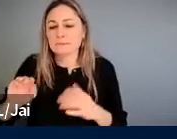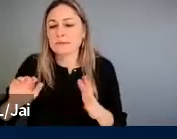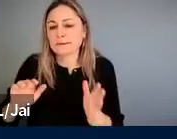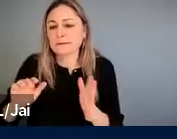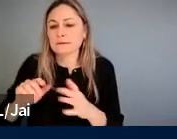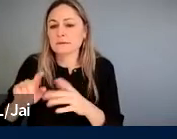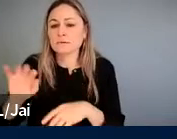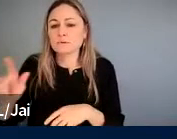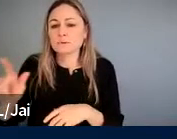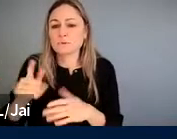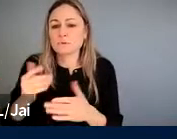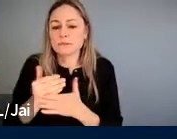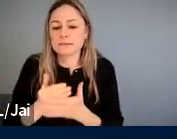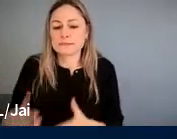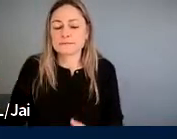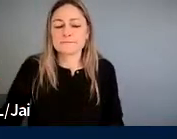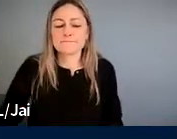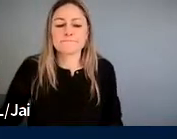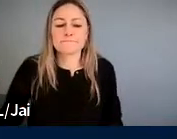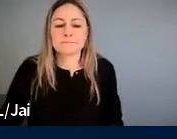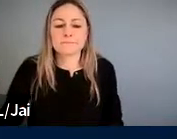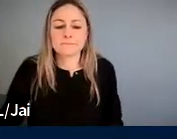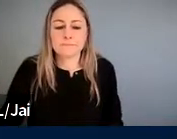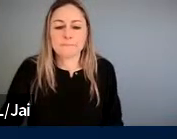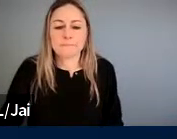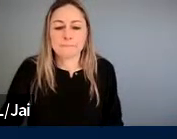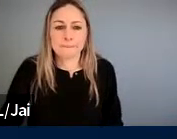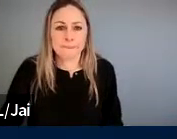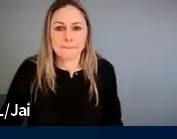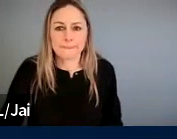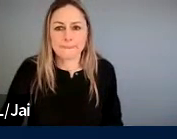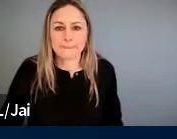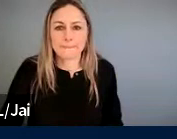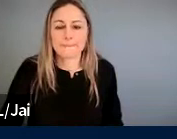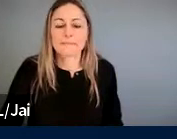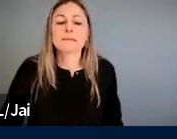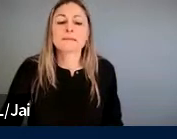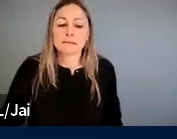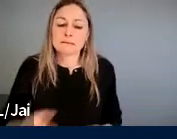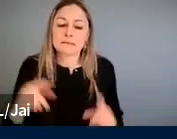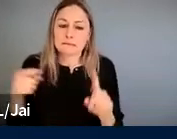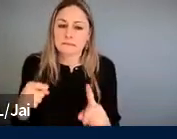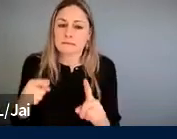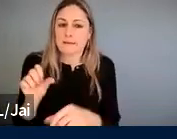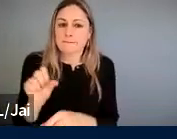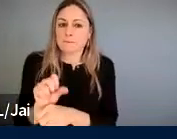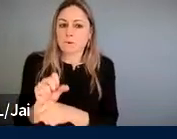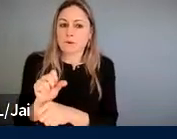with disabilities in the employment space. As far as employers, the recommendation is